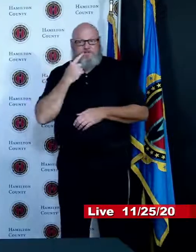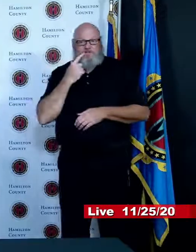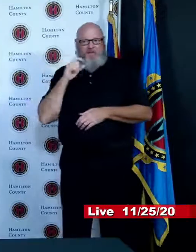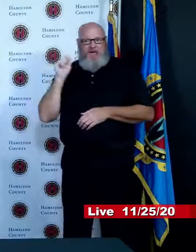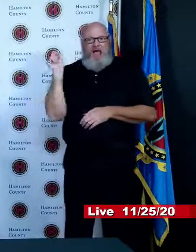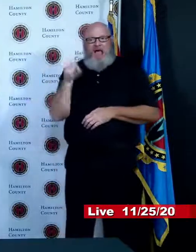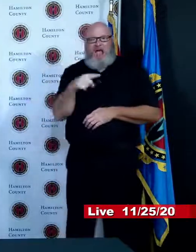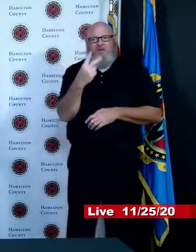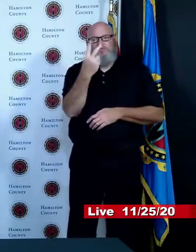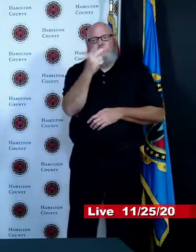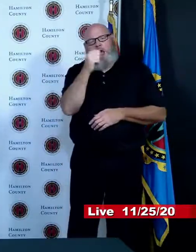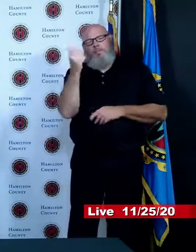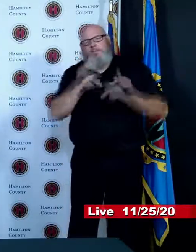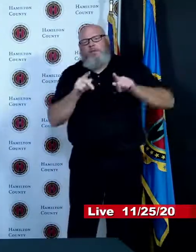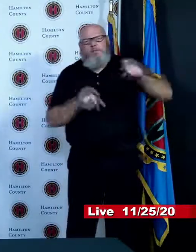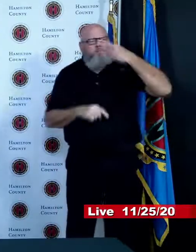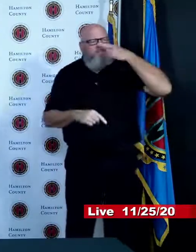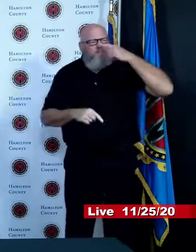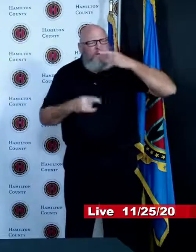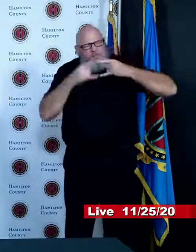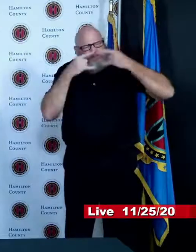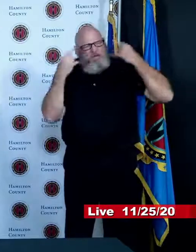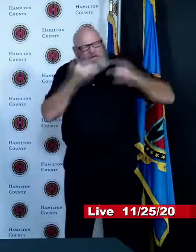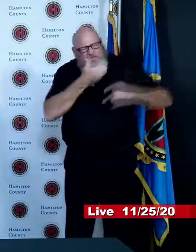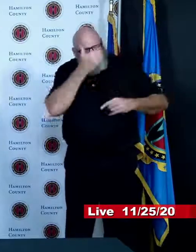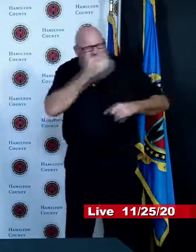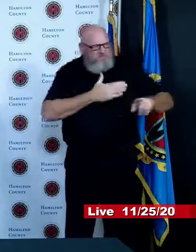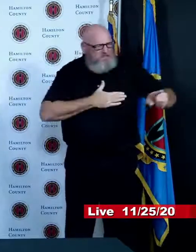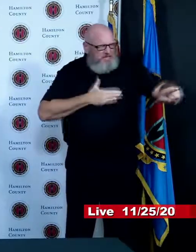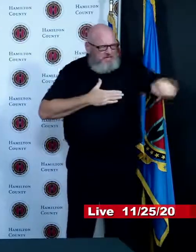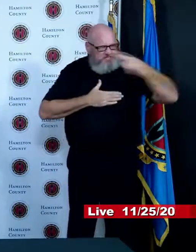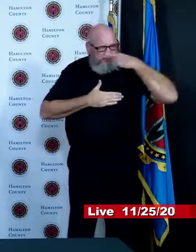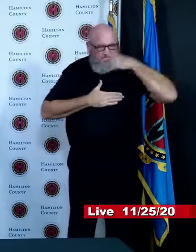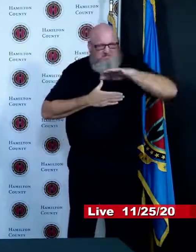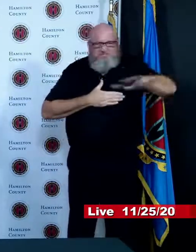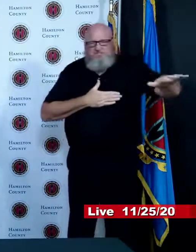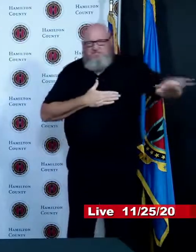how our businesses are reacting will make change long term and help us get to the point where we